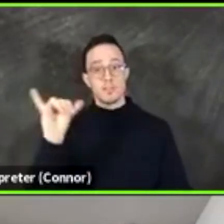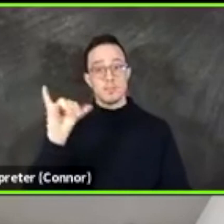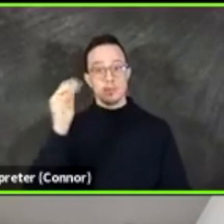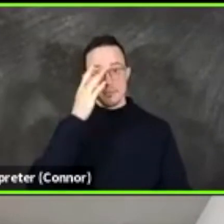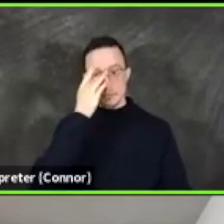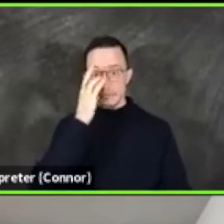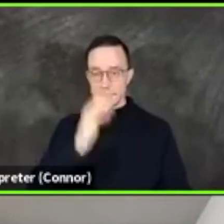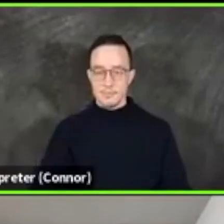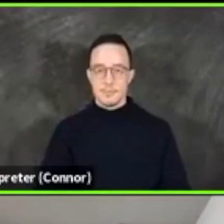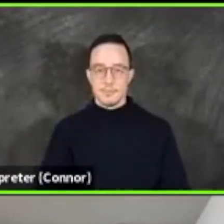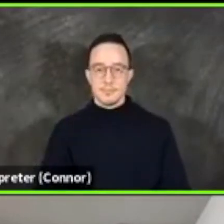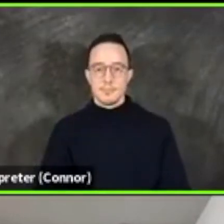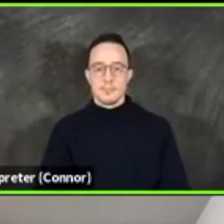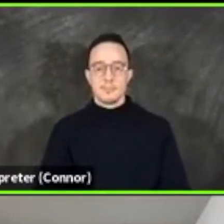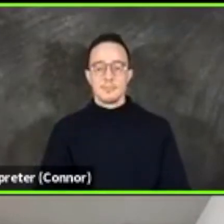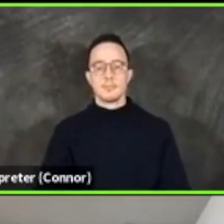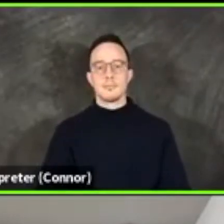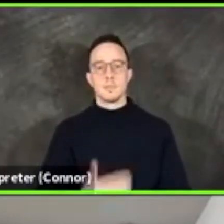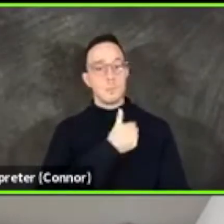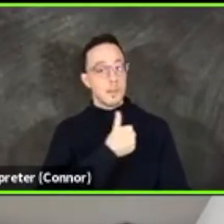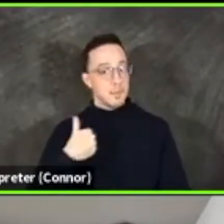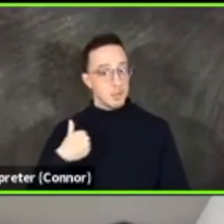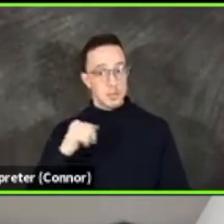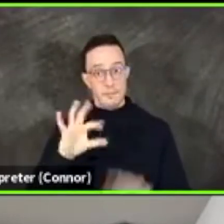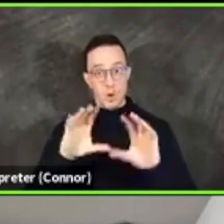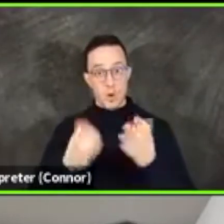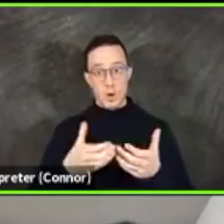TO THE MEMBERS OF THE COHORT 02020, WHO ARE INVOLVED IN THE --